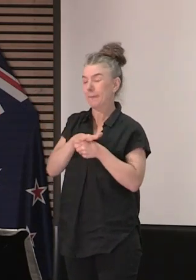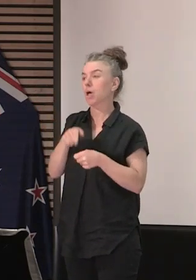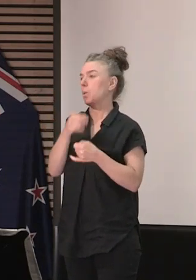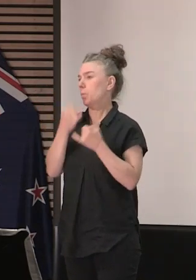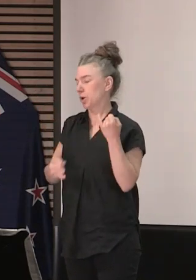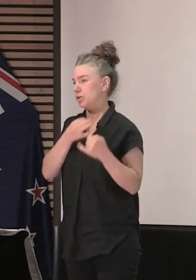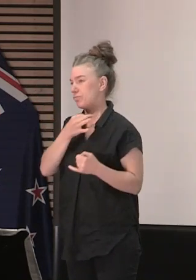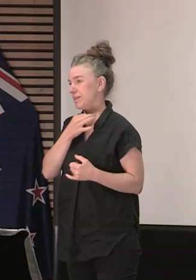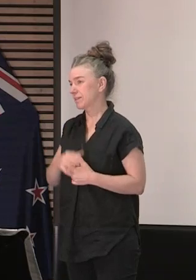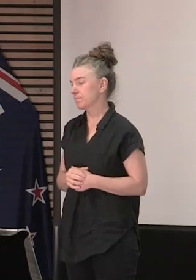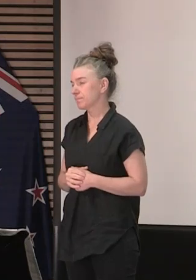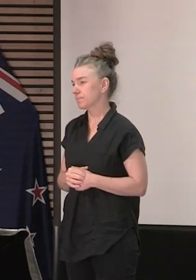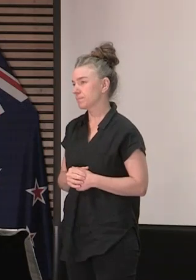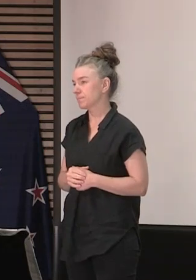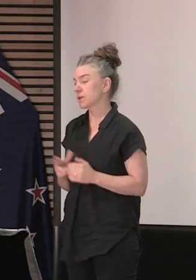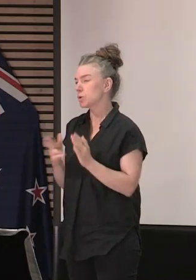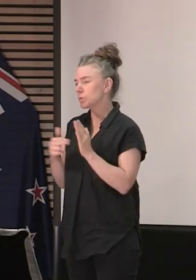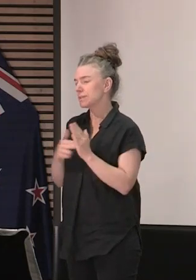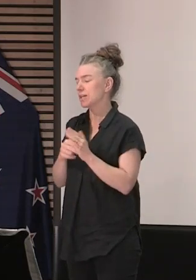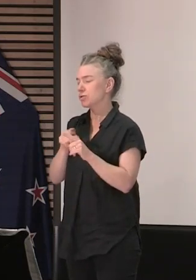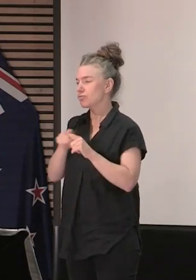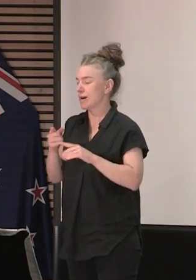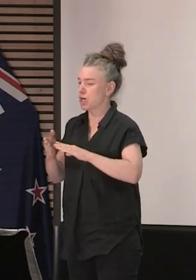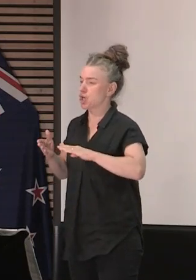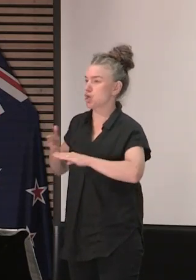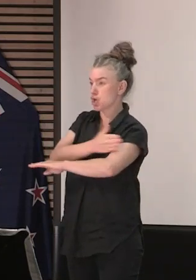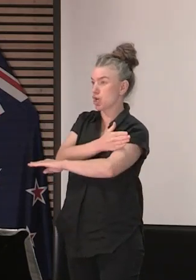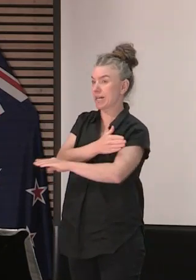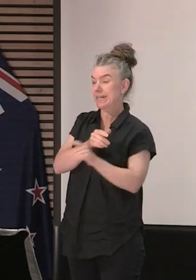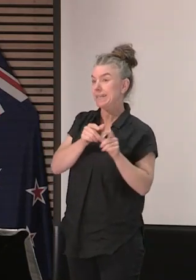As aGovernment, we have goneharder earlier with bordermeasures compared to othercountries.